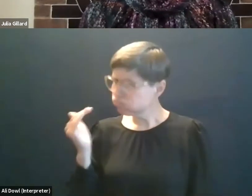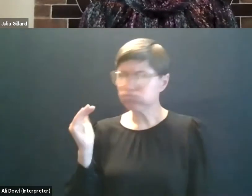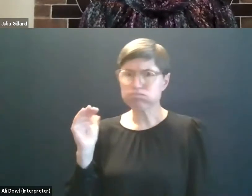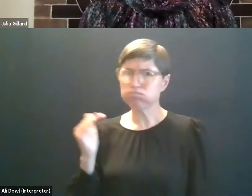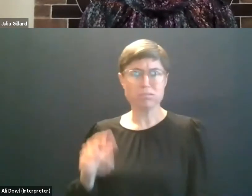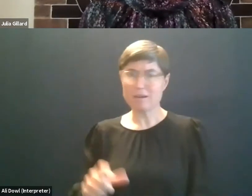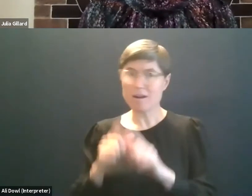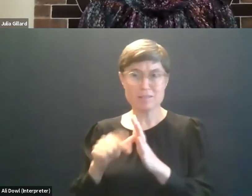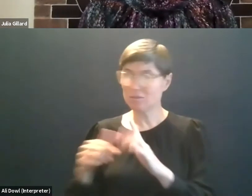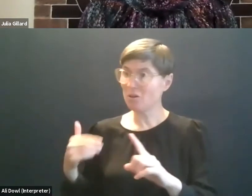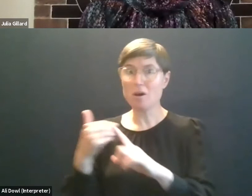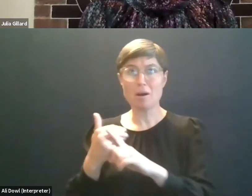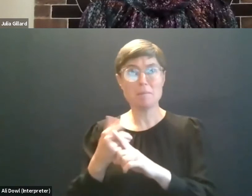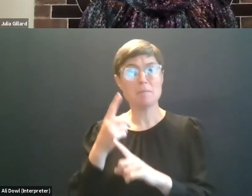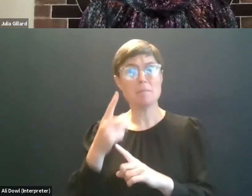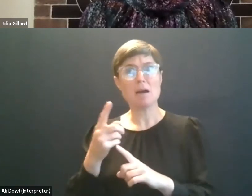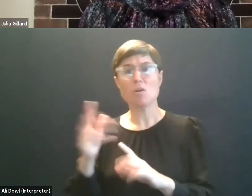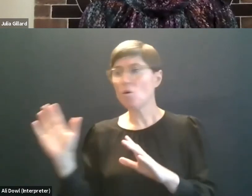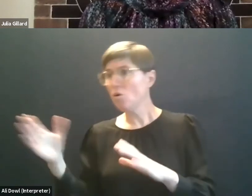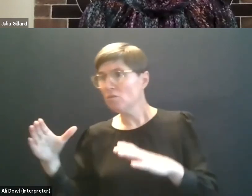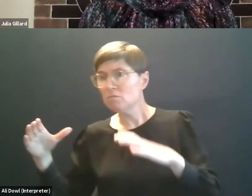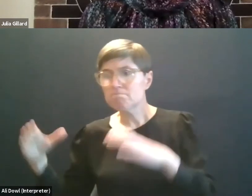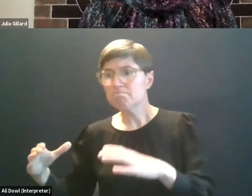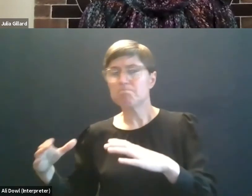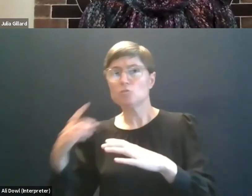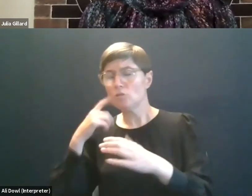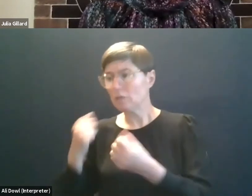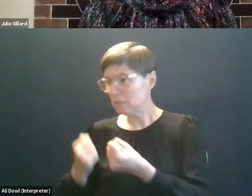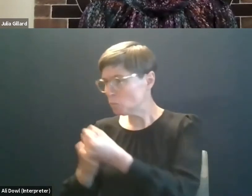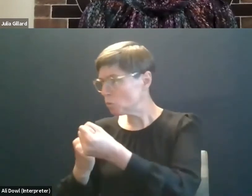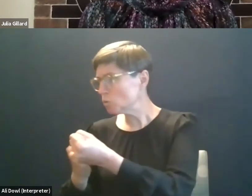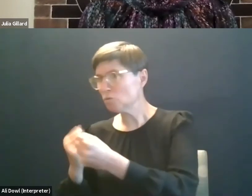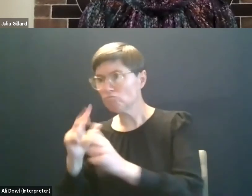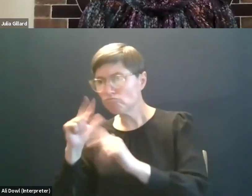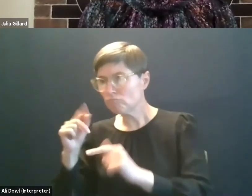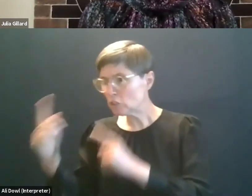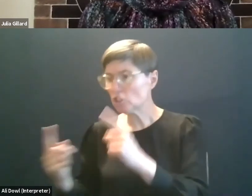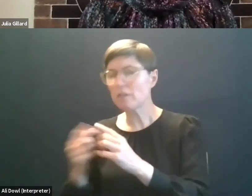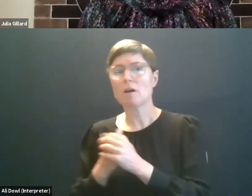but we did it to sort of support and help each other. Before I go to the dark side of